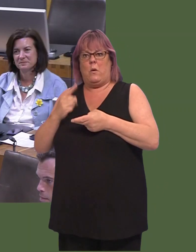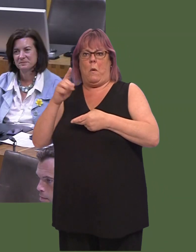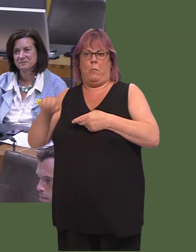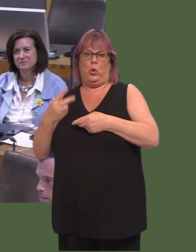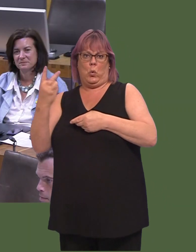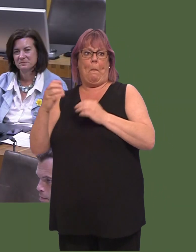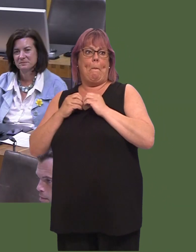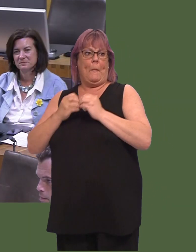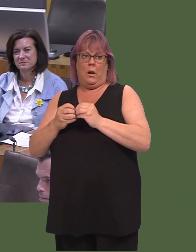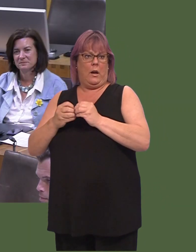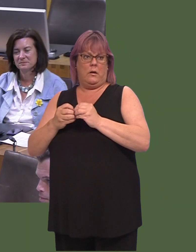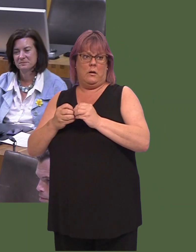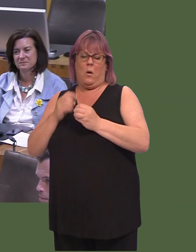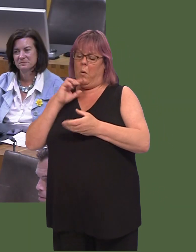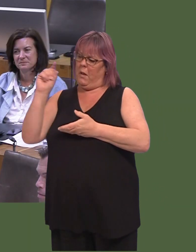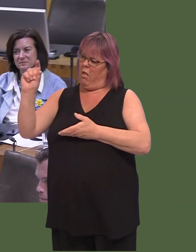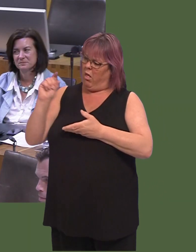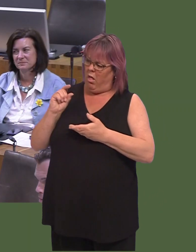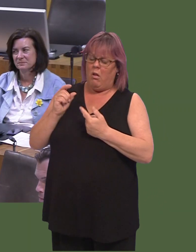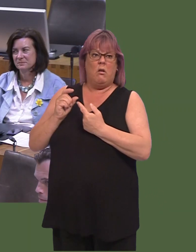of £1.2 billion down to something far, far less.